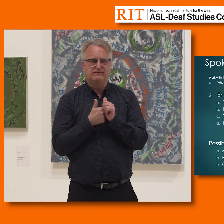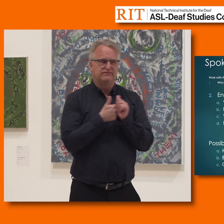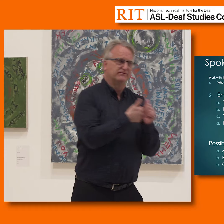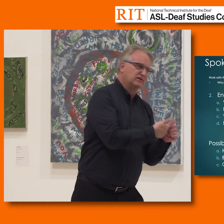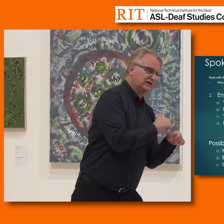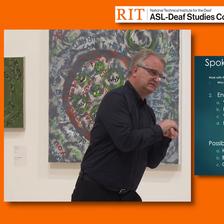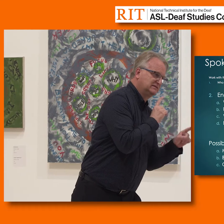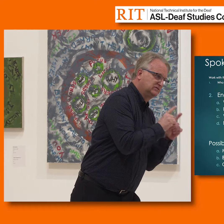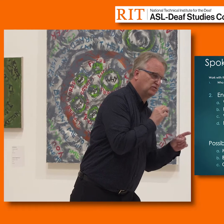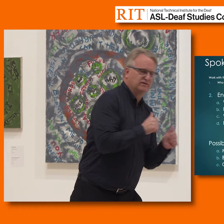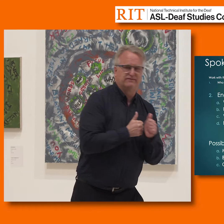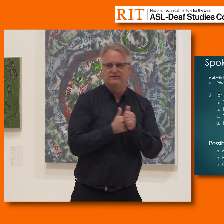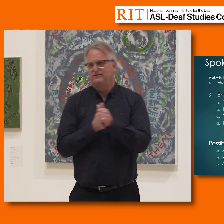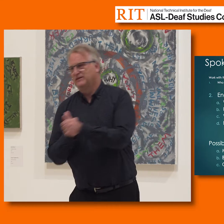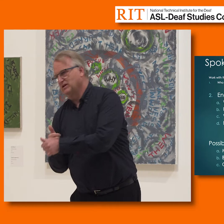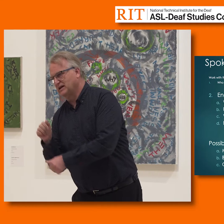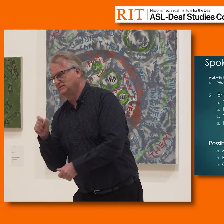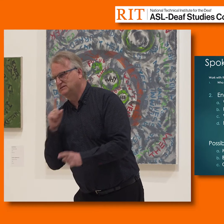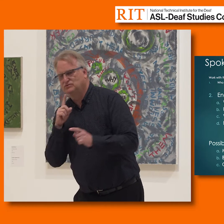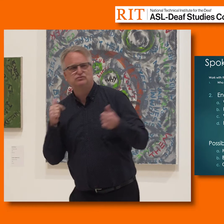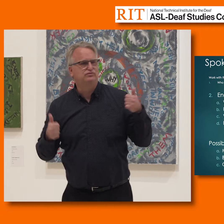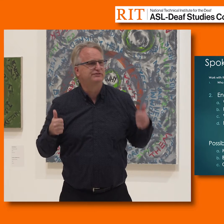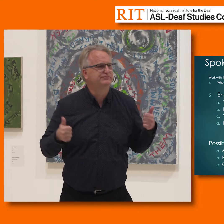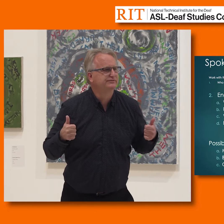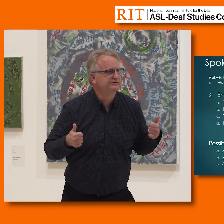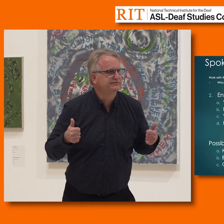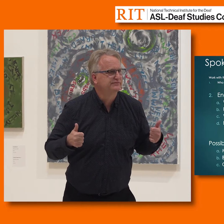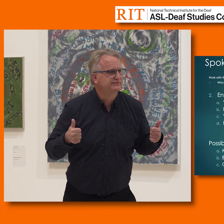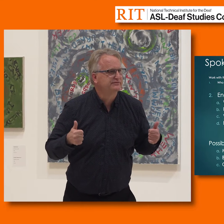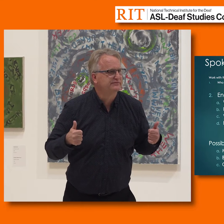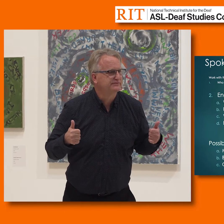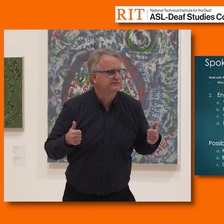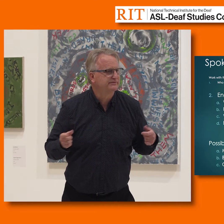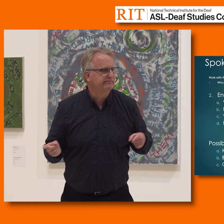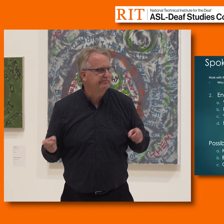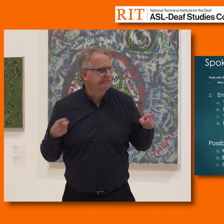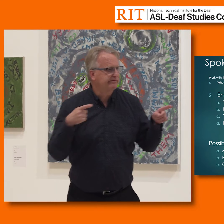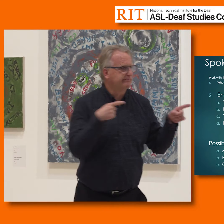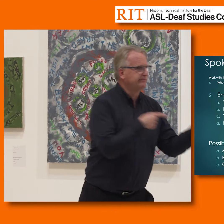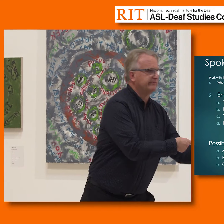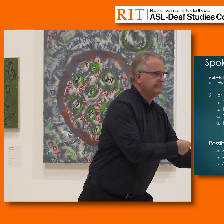interpreters typically default to which discourse?